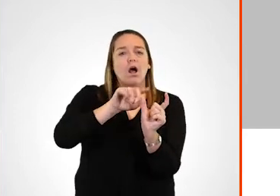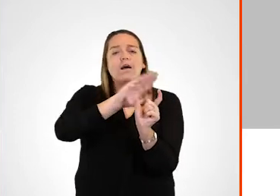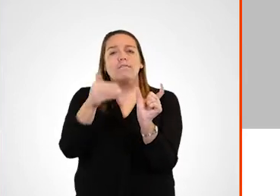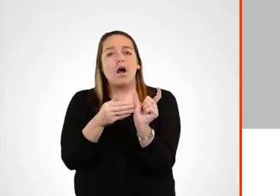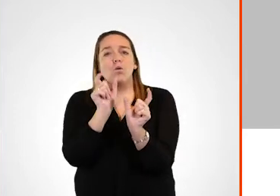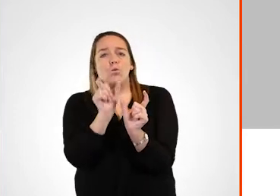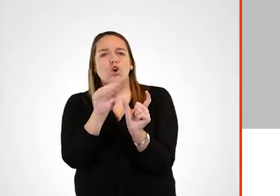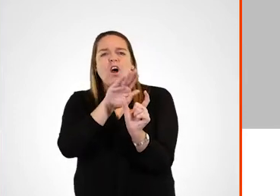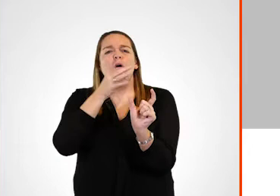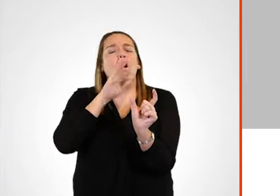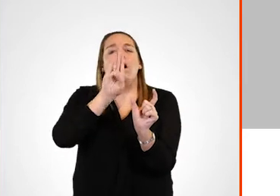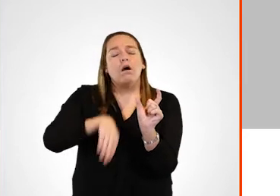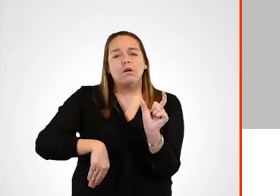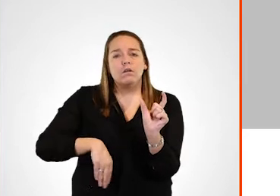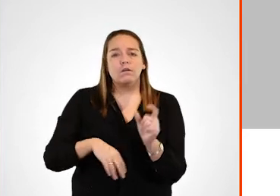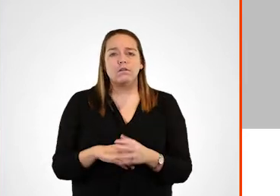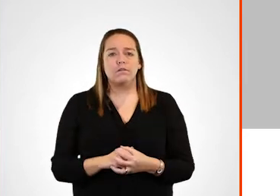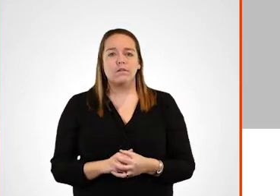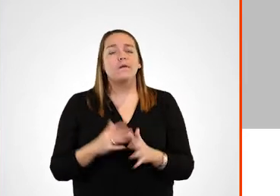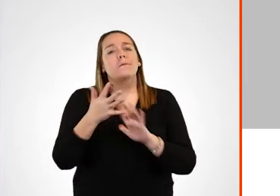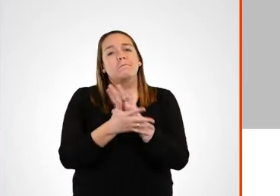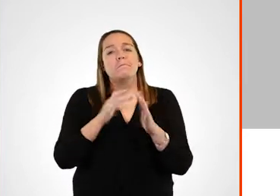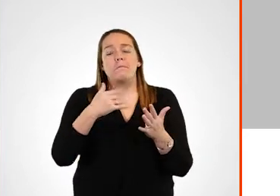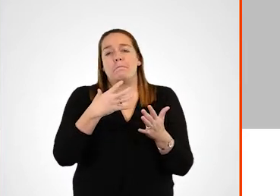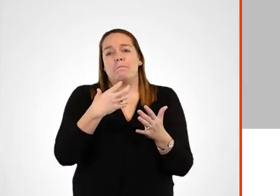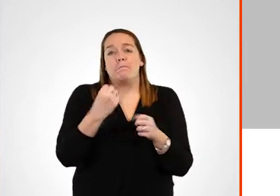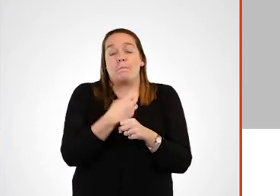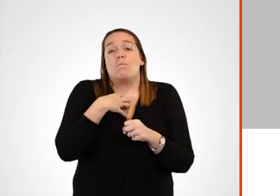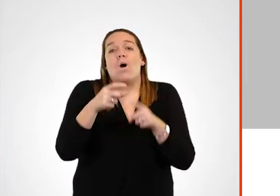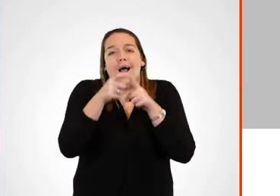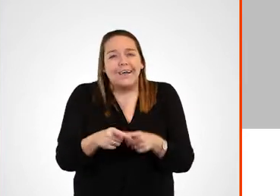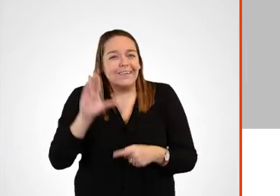compared to initial consonants. So that might make them harder to hear.